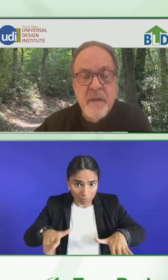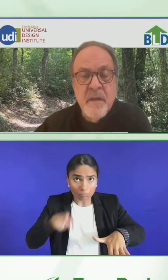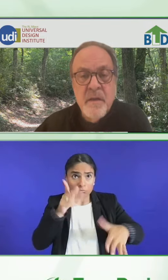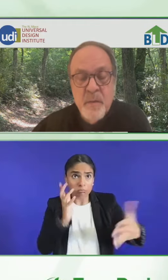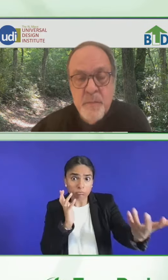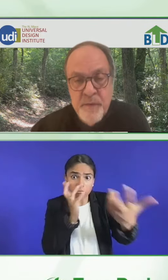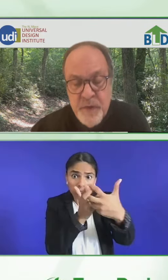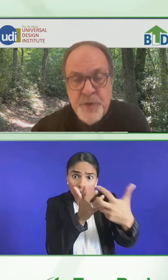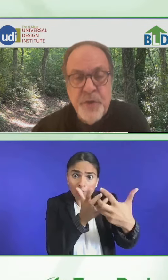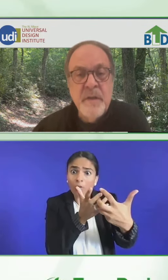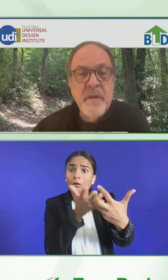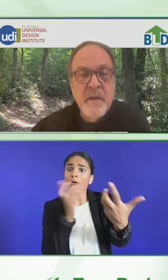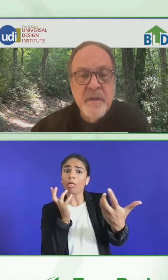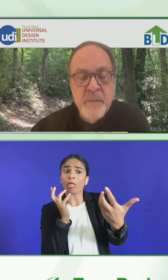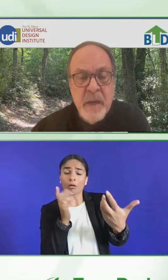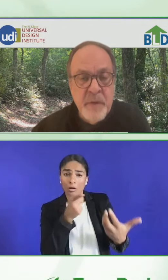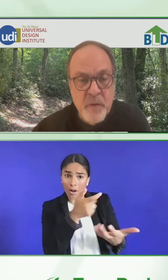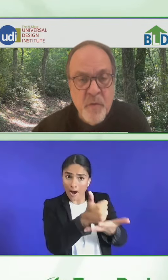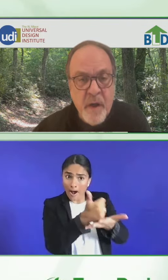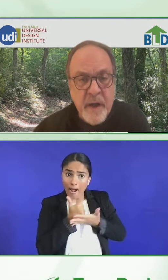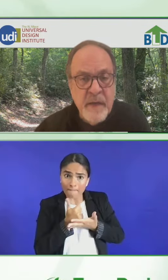provision that might be required.